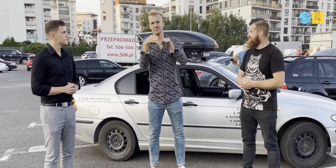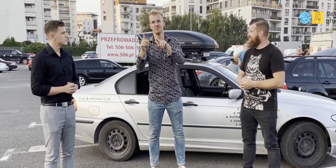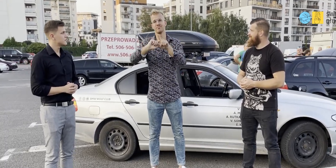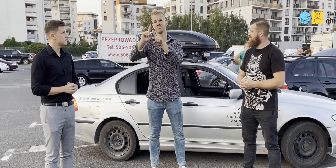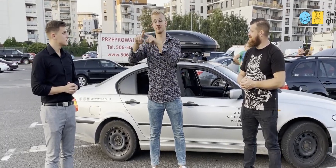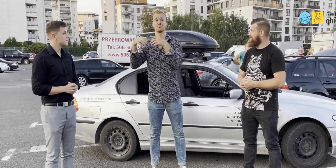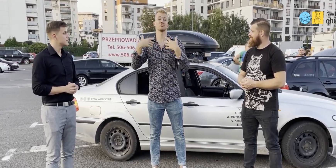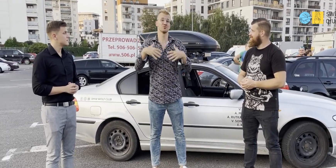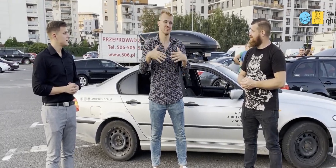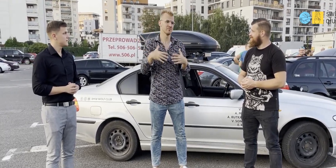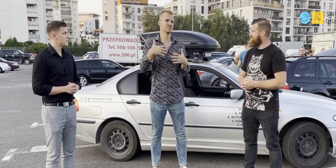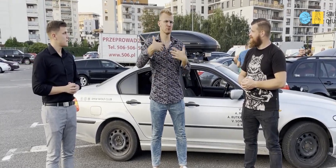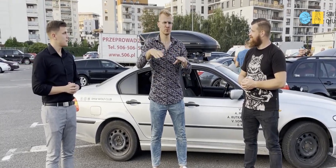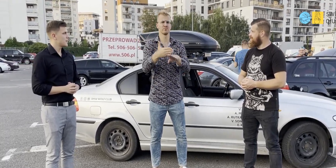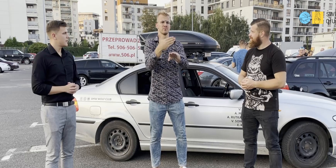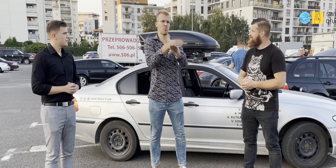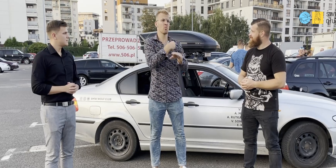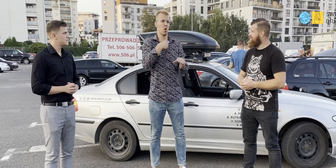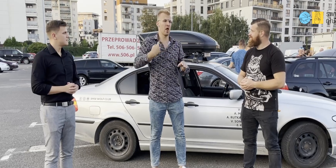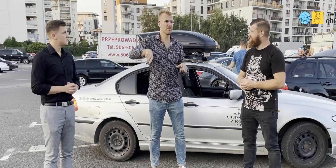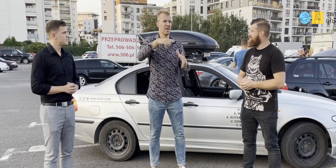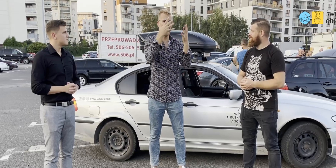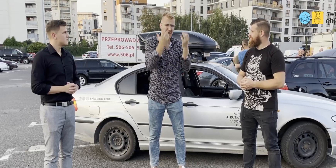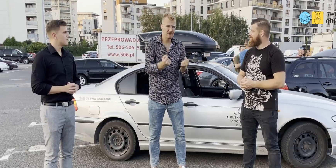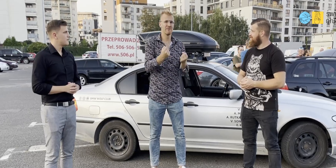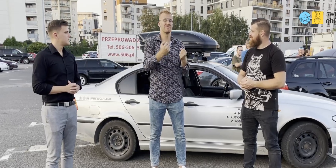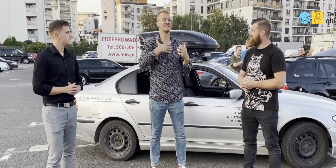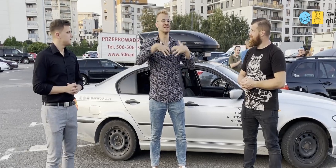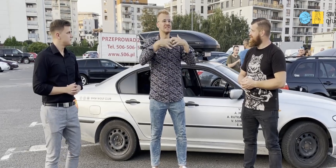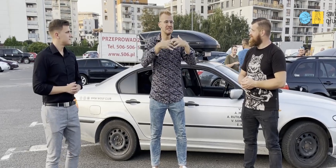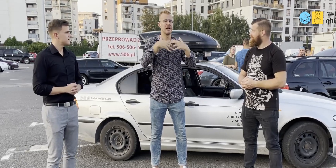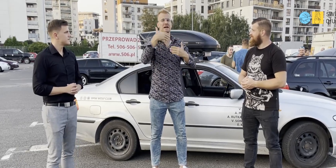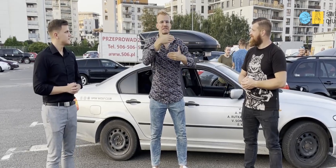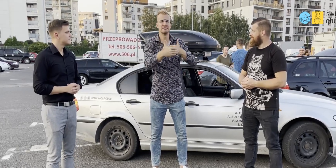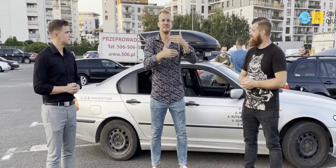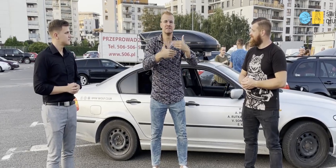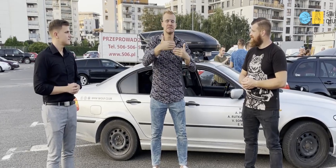some drifting meetings and much, much more. In Poland, we thought about creating